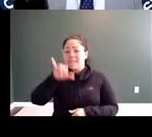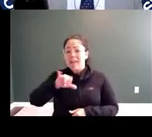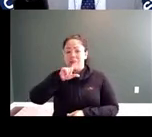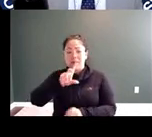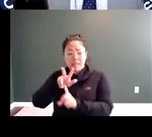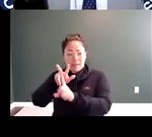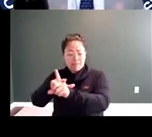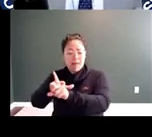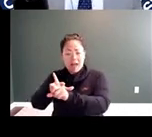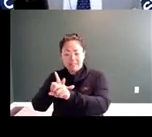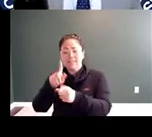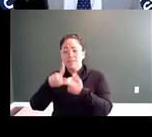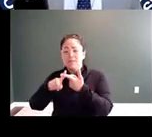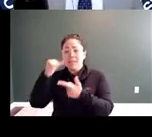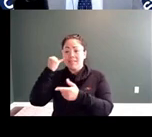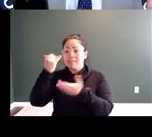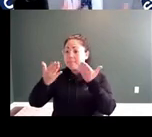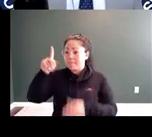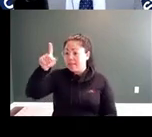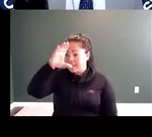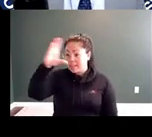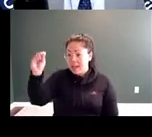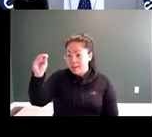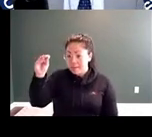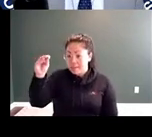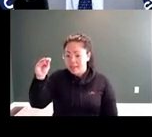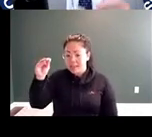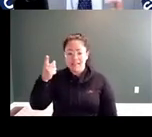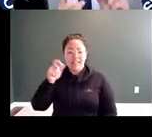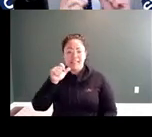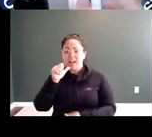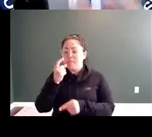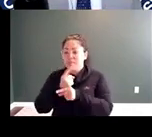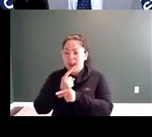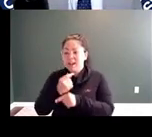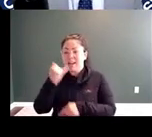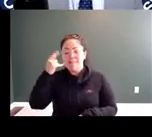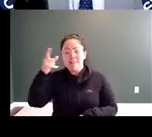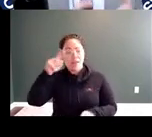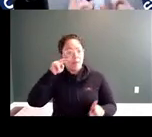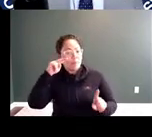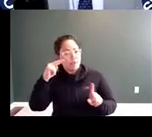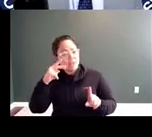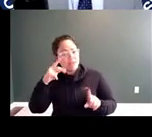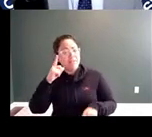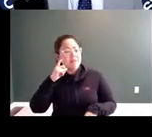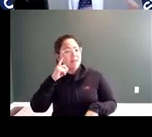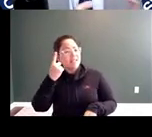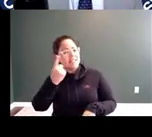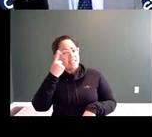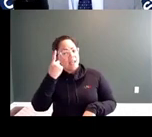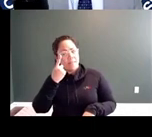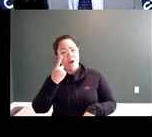if the employer didn't get it correct, right? If the employer perceives someone of a national or that's a national origin,